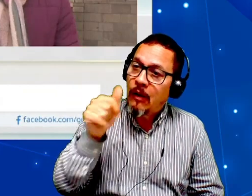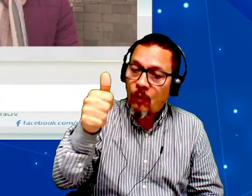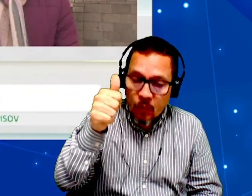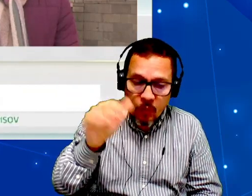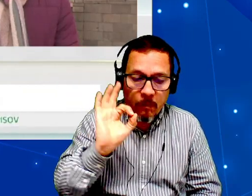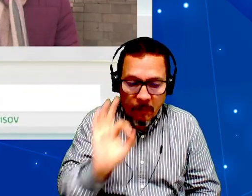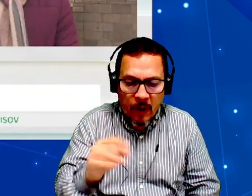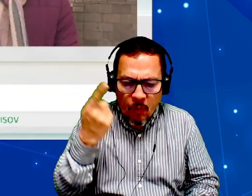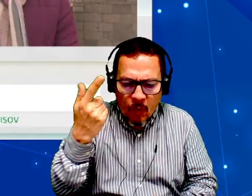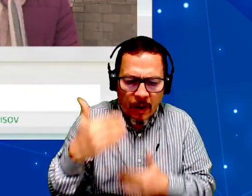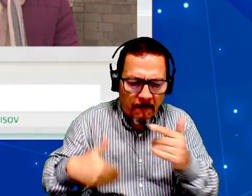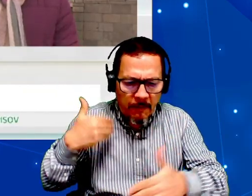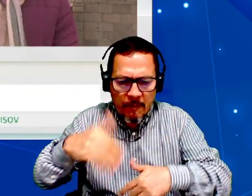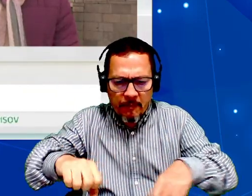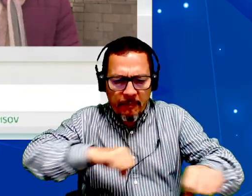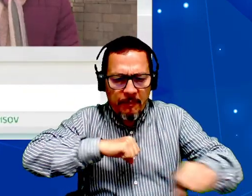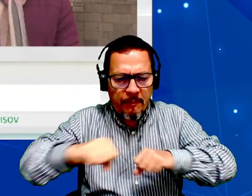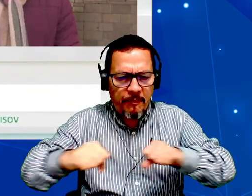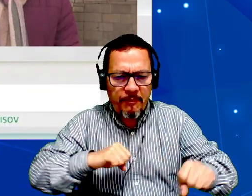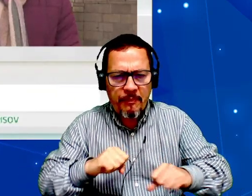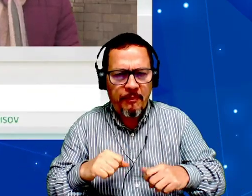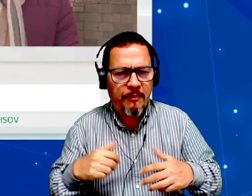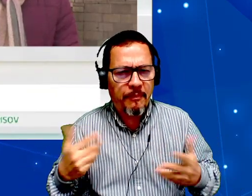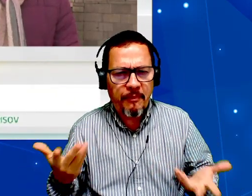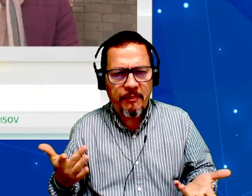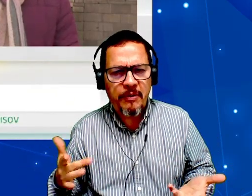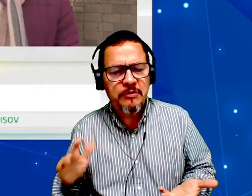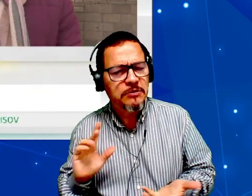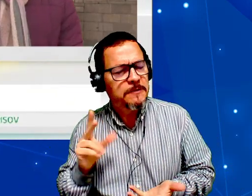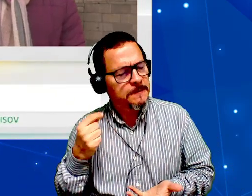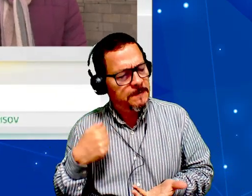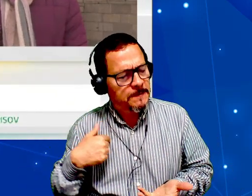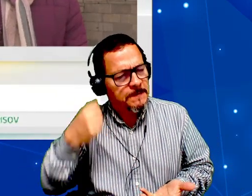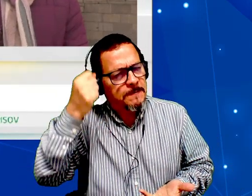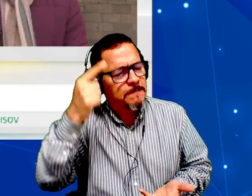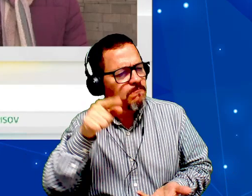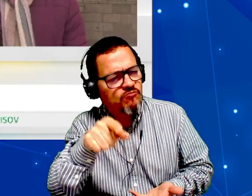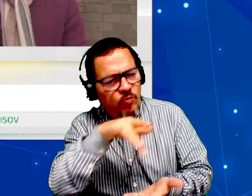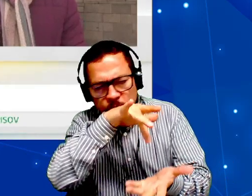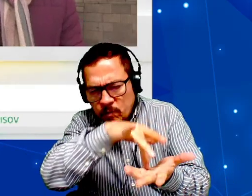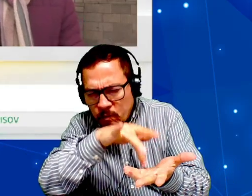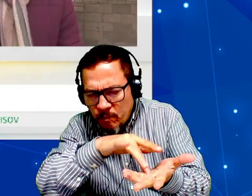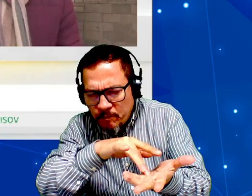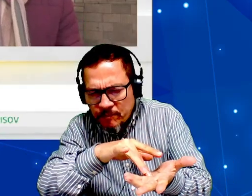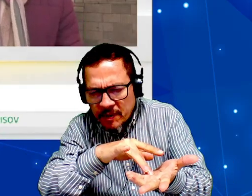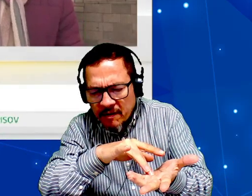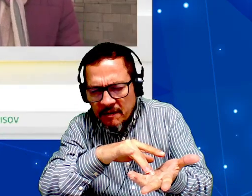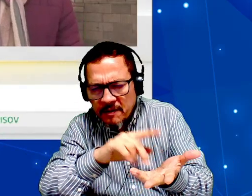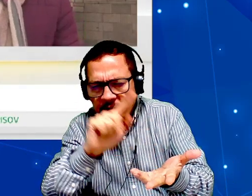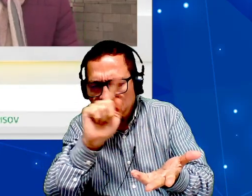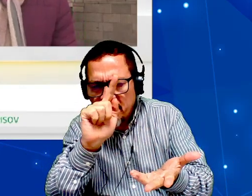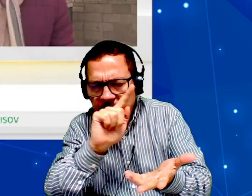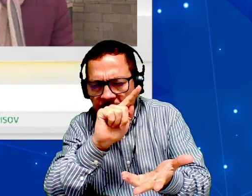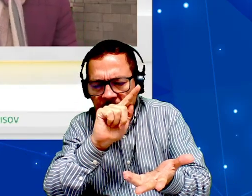and now I understand that you don't go to school on Fridays until Sweden makes some changes and